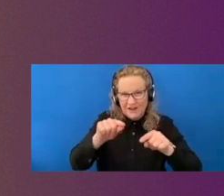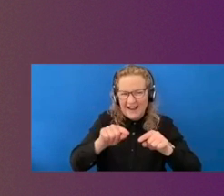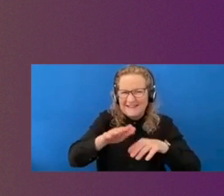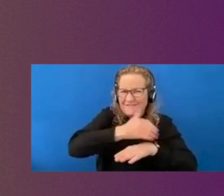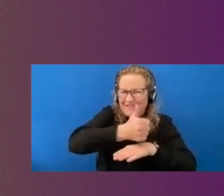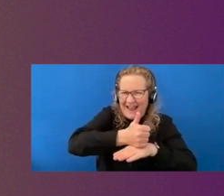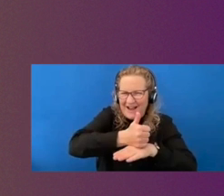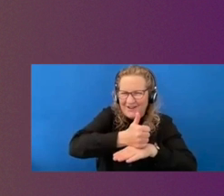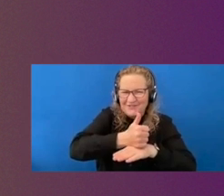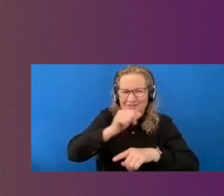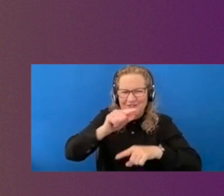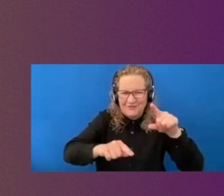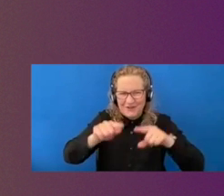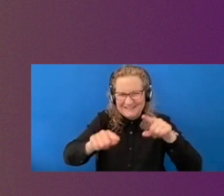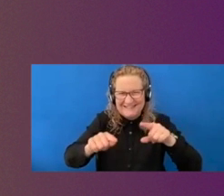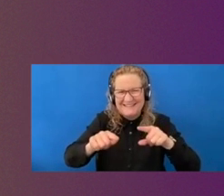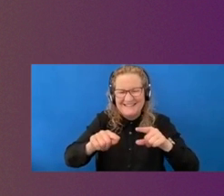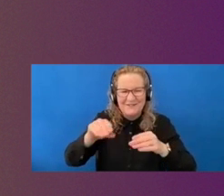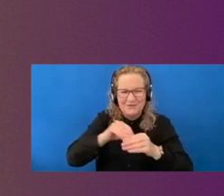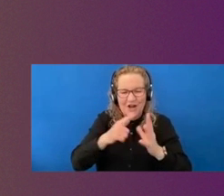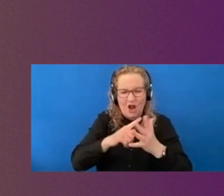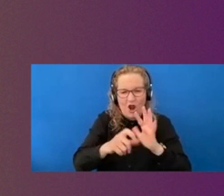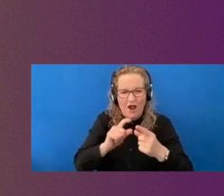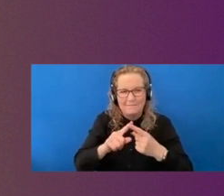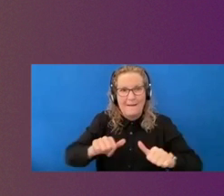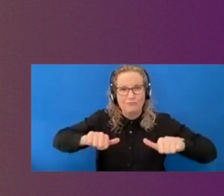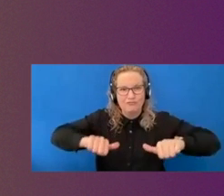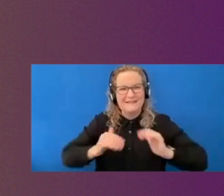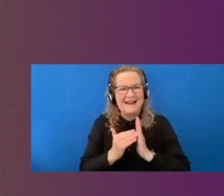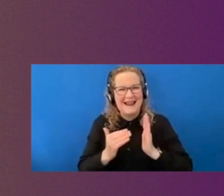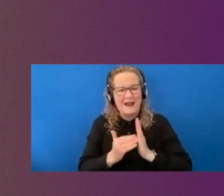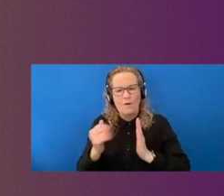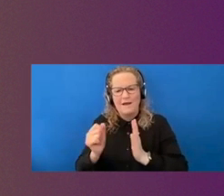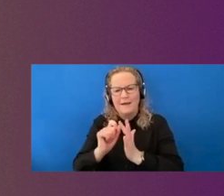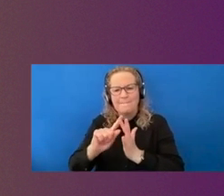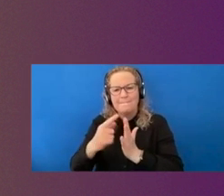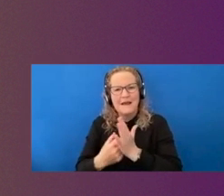of being its president now where we are setting up peer support communities to get people with lived